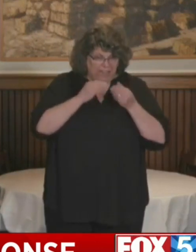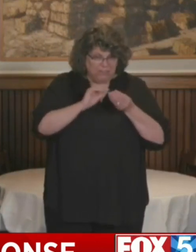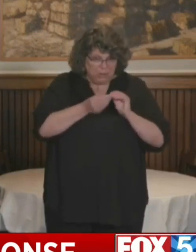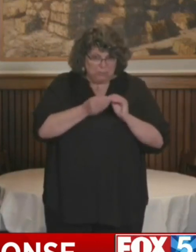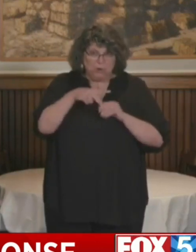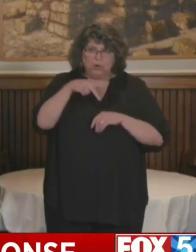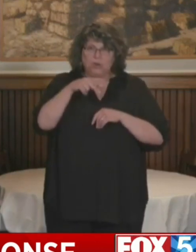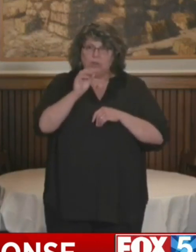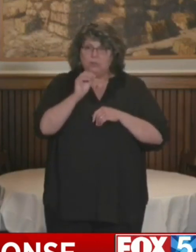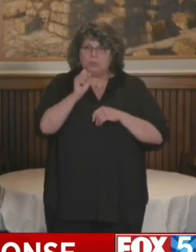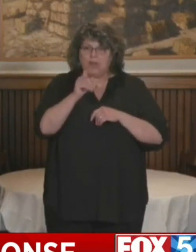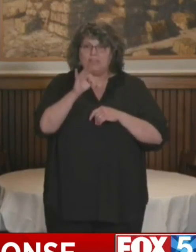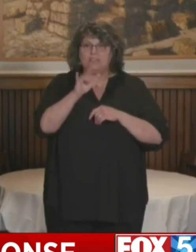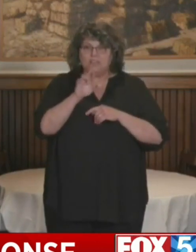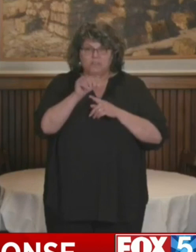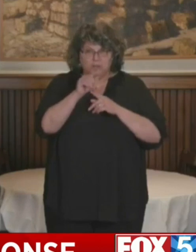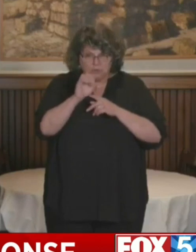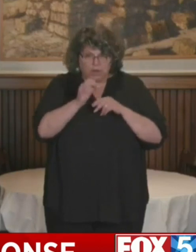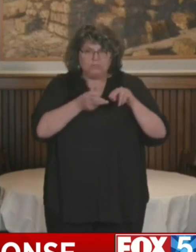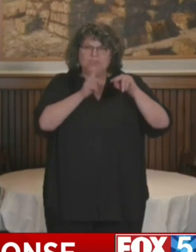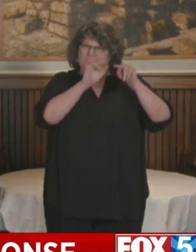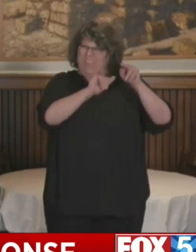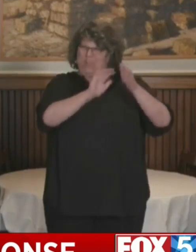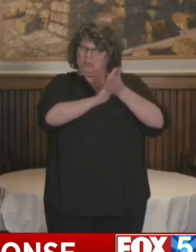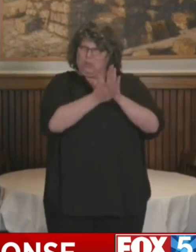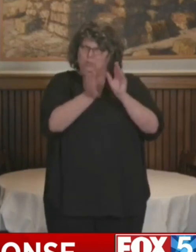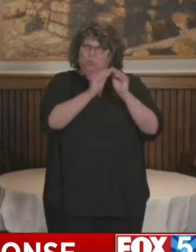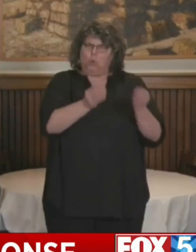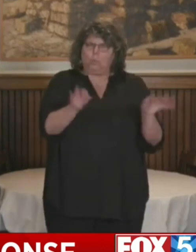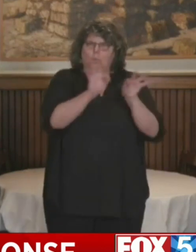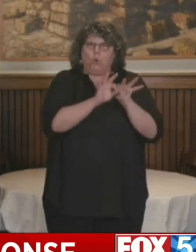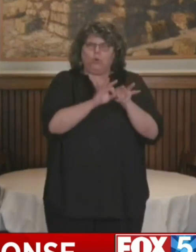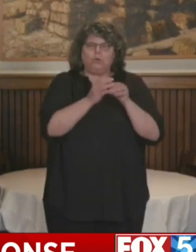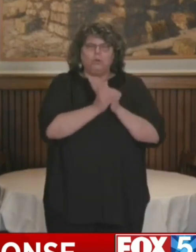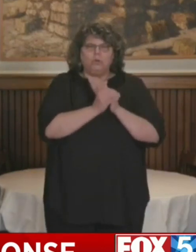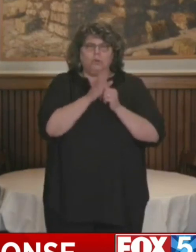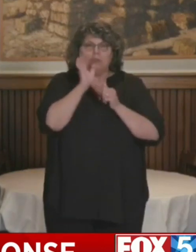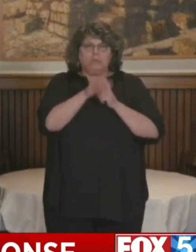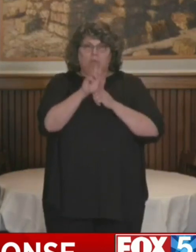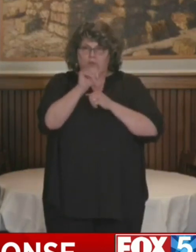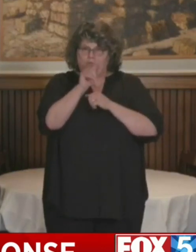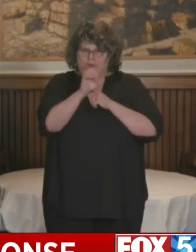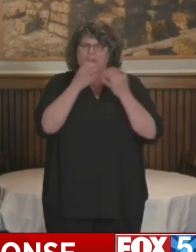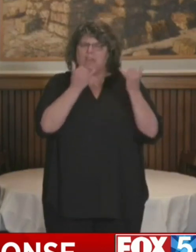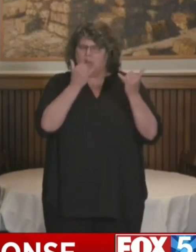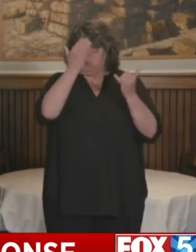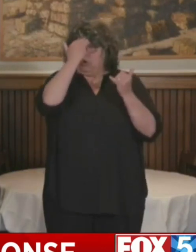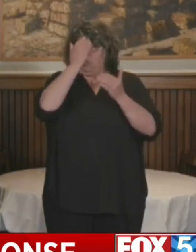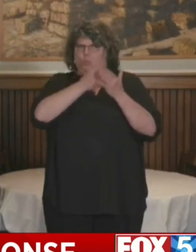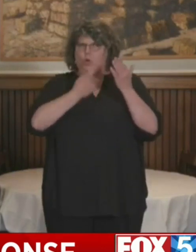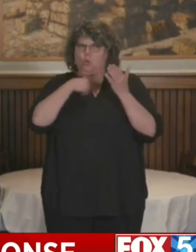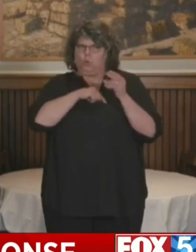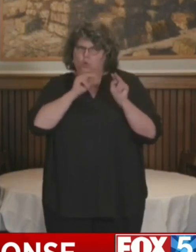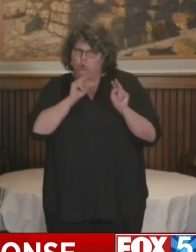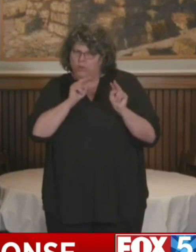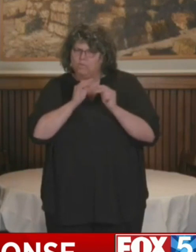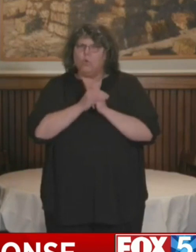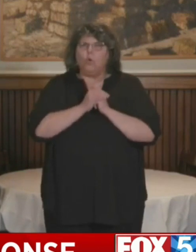AS THE TESTING SIGNIFICANTLY INCREASES THE POSITIVITY RATE BECOMES MORE IMPORTANT THAN THE TOTAL NUMBER OF POSITIVES